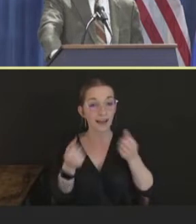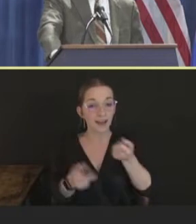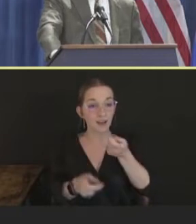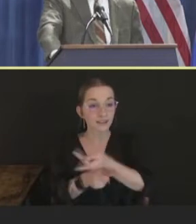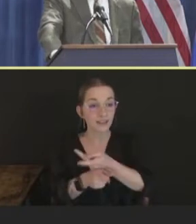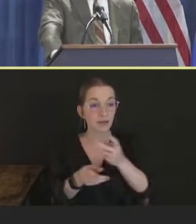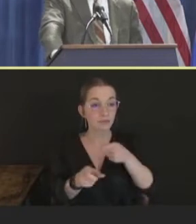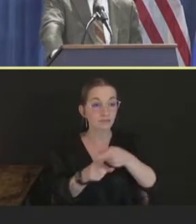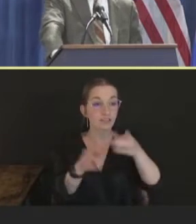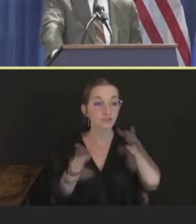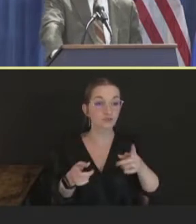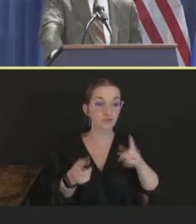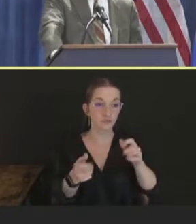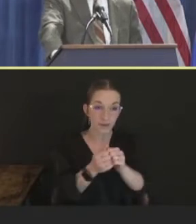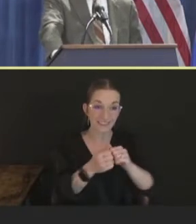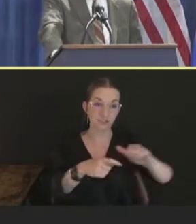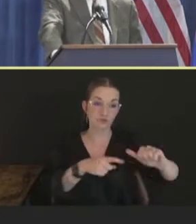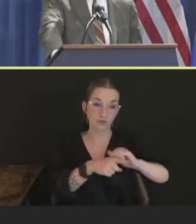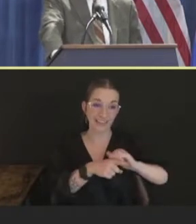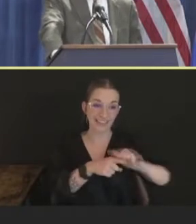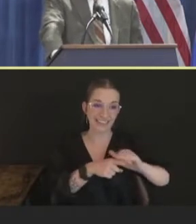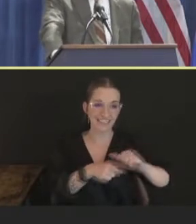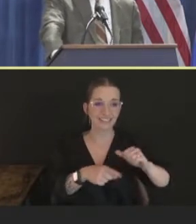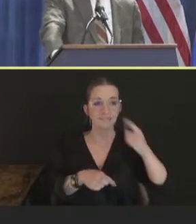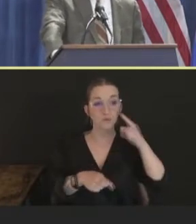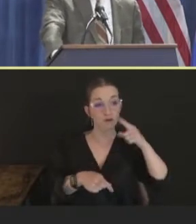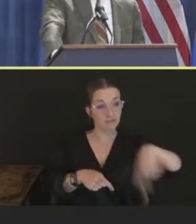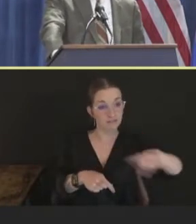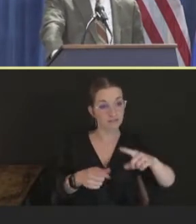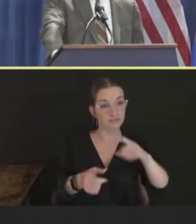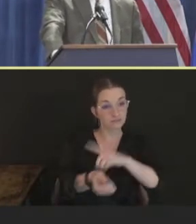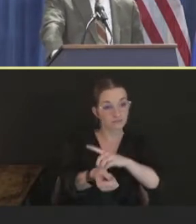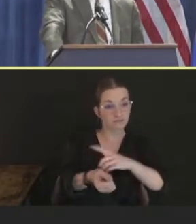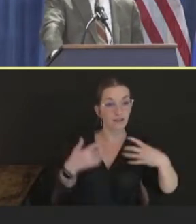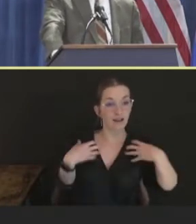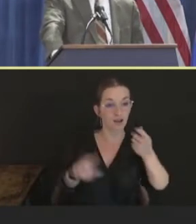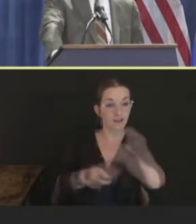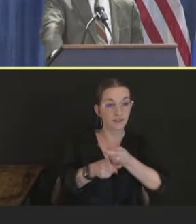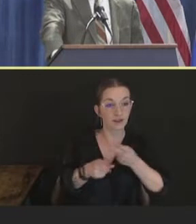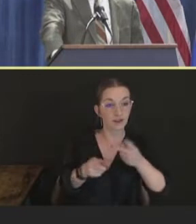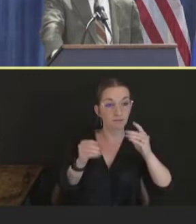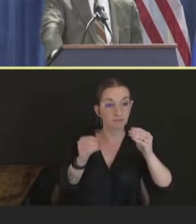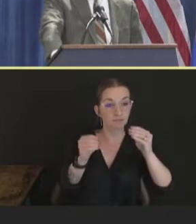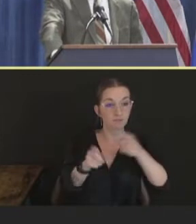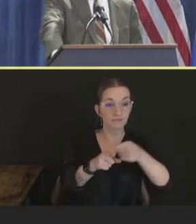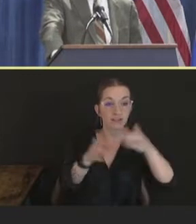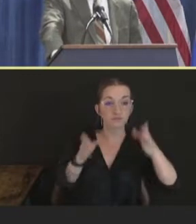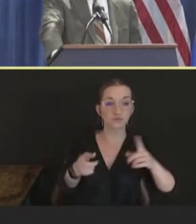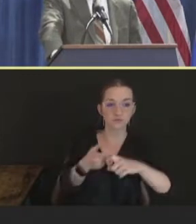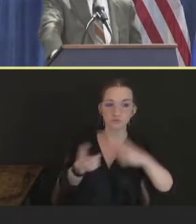and reduce racism and discrimination and with evidence-based ways to disseminate information